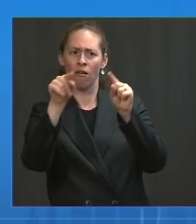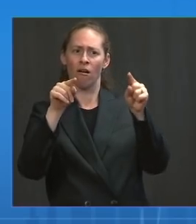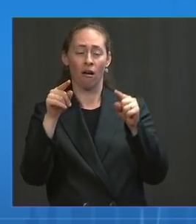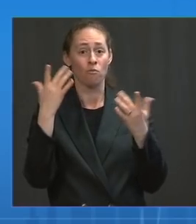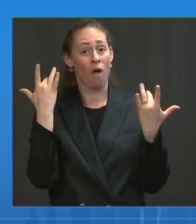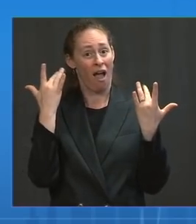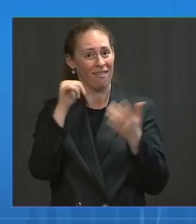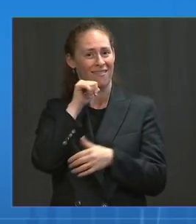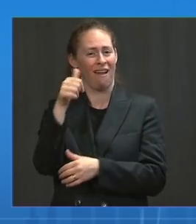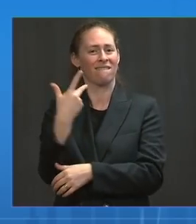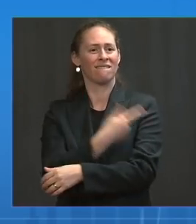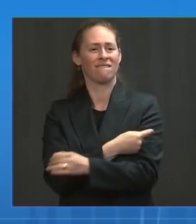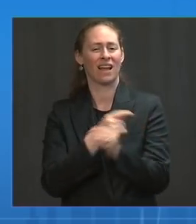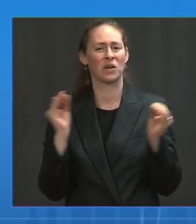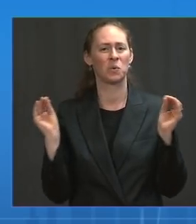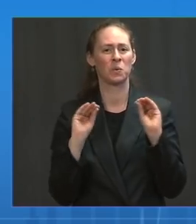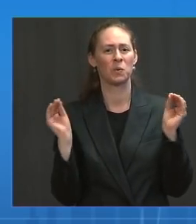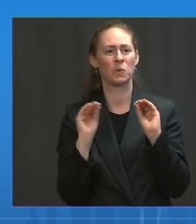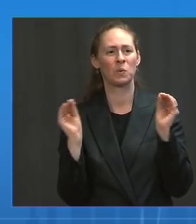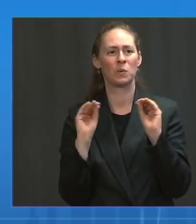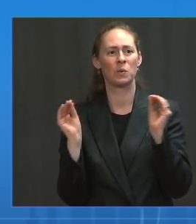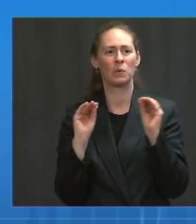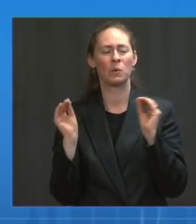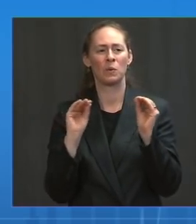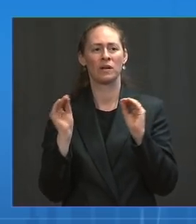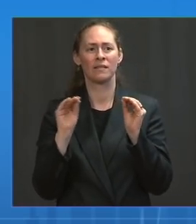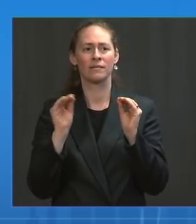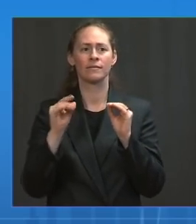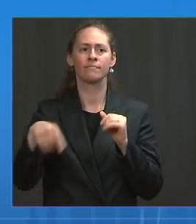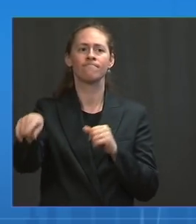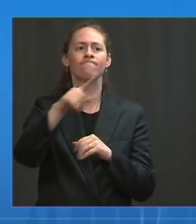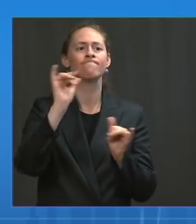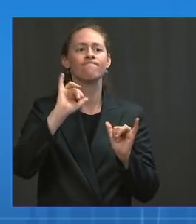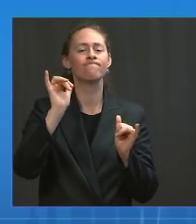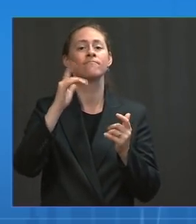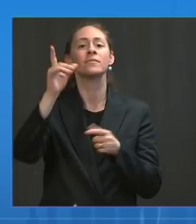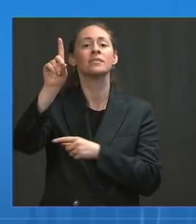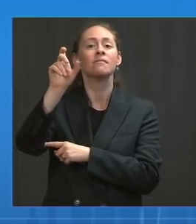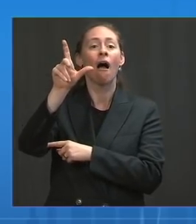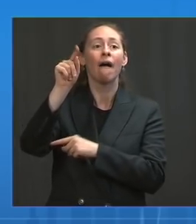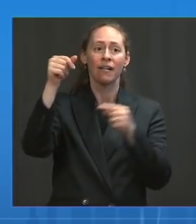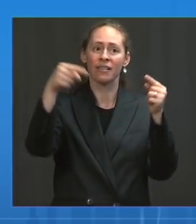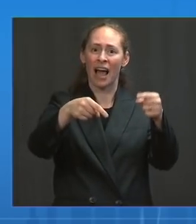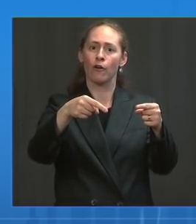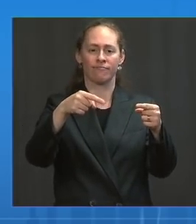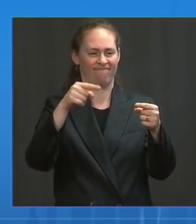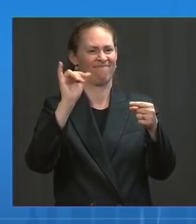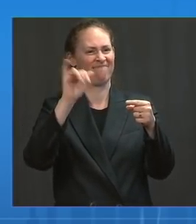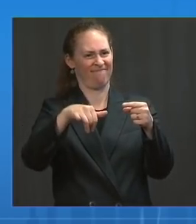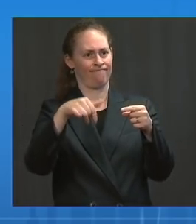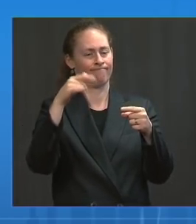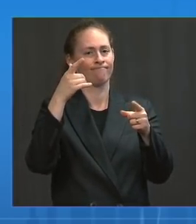Many of these counties are also the same locations where the Delta variant represents the large majority of circulating virus,